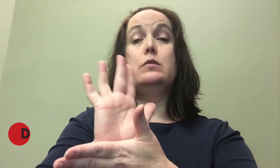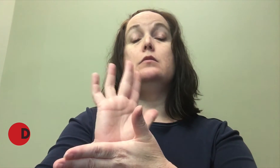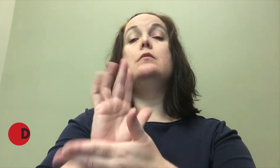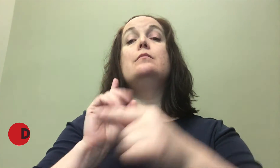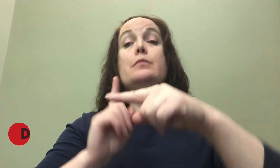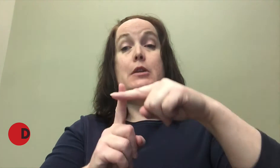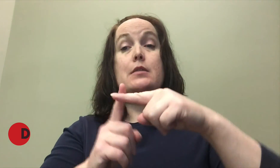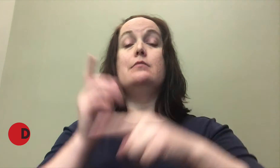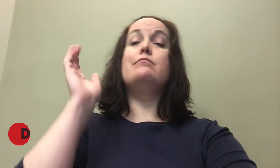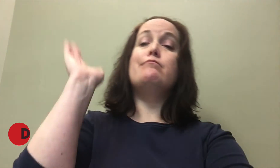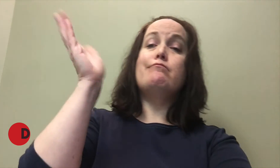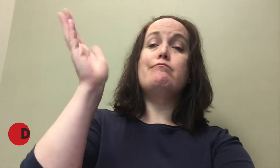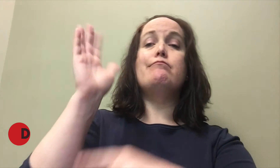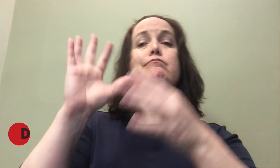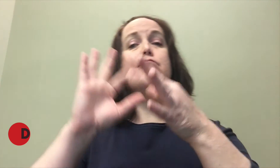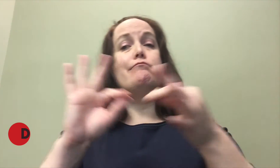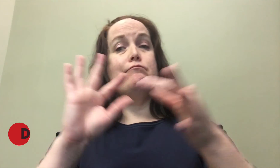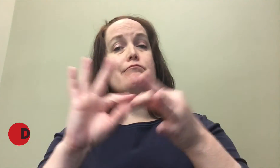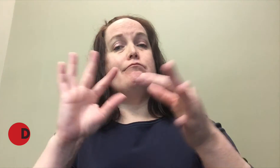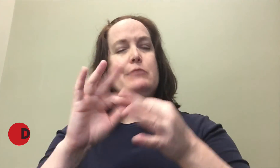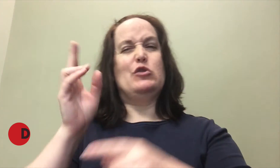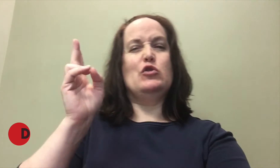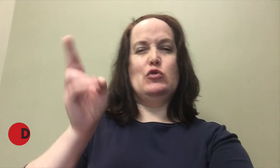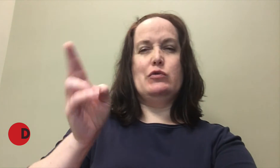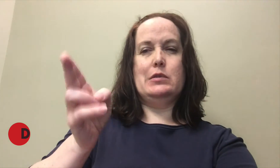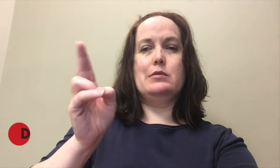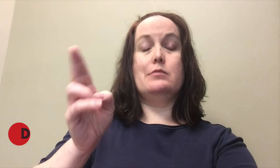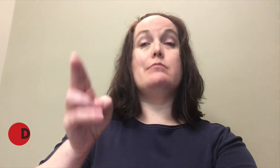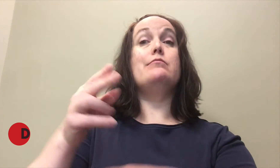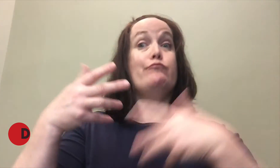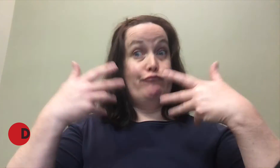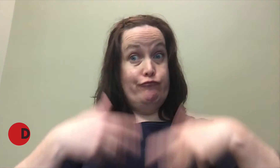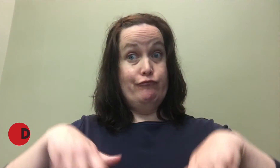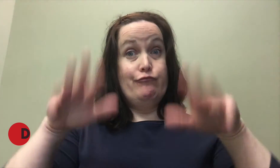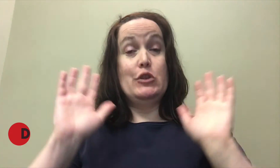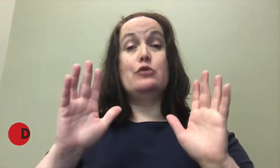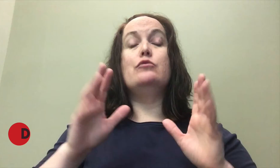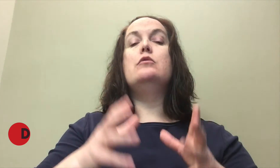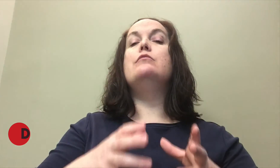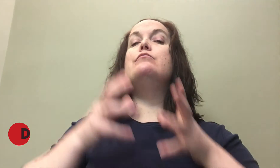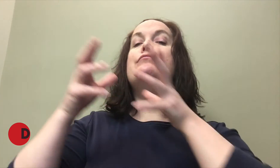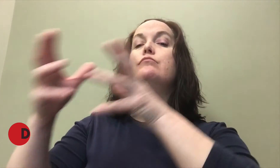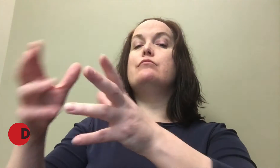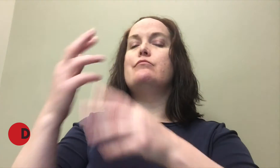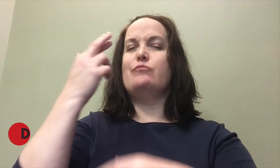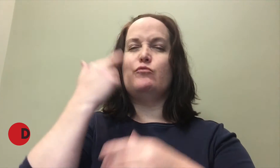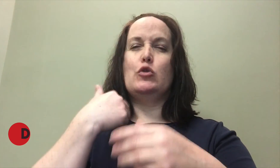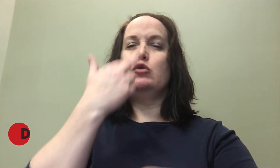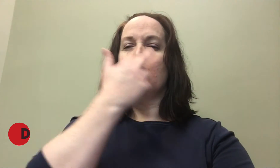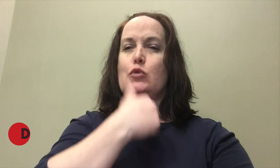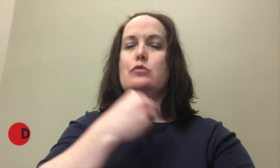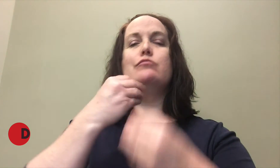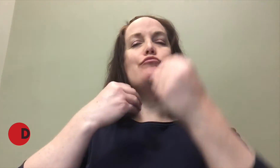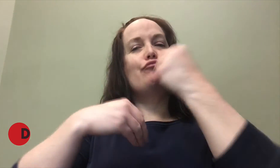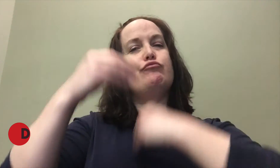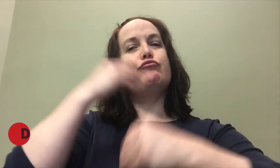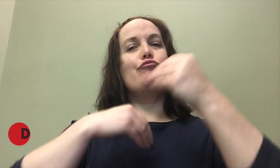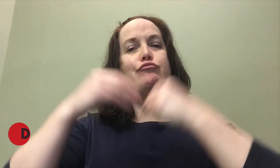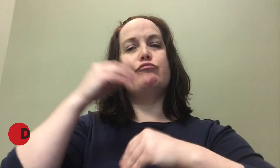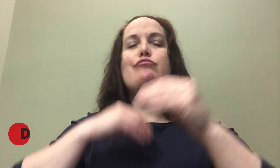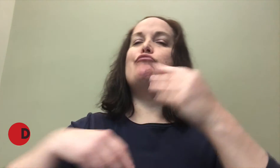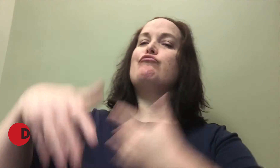and give a historical presentation. Afterwards we went to a restaurant to eat.